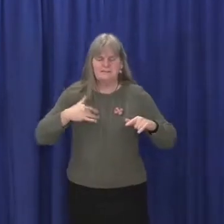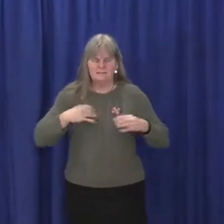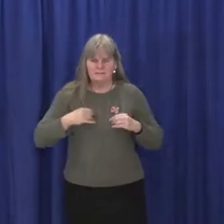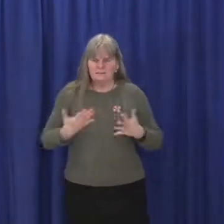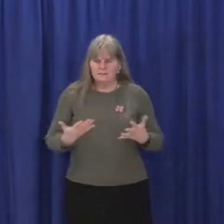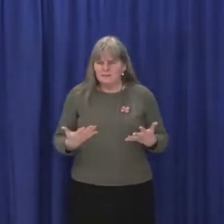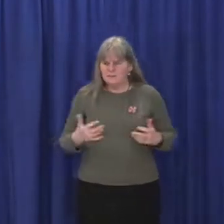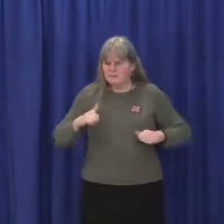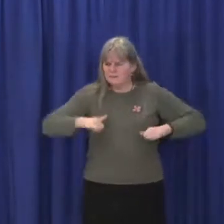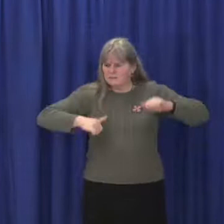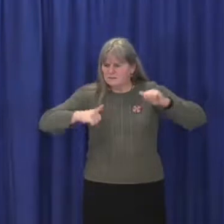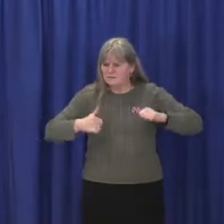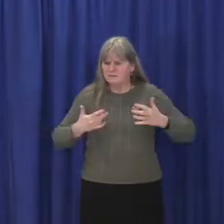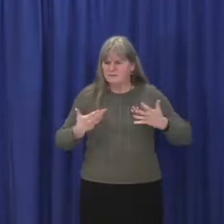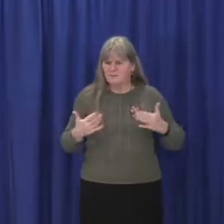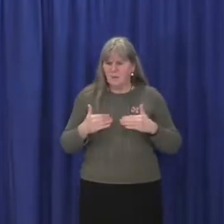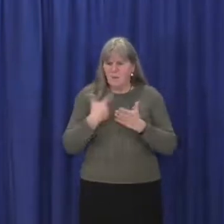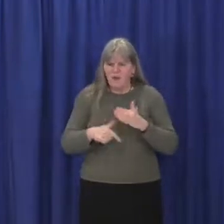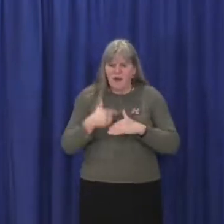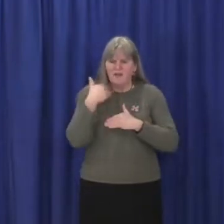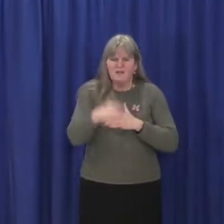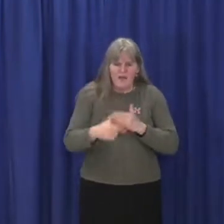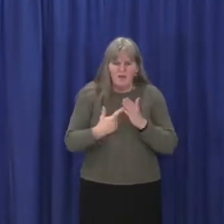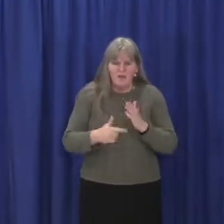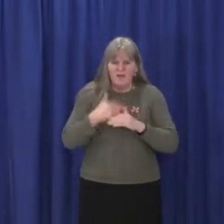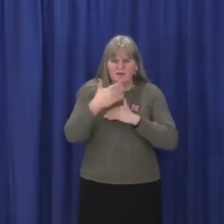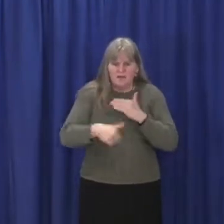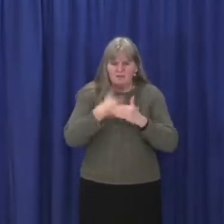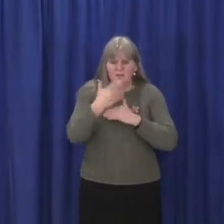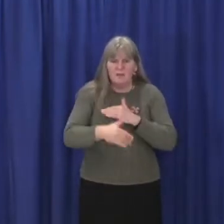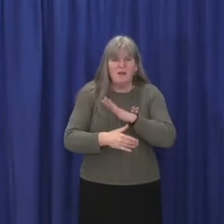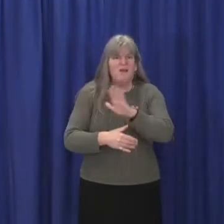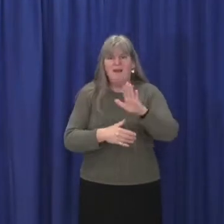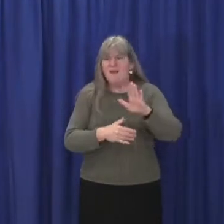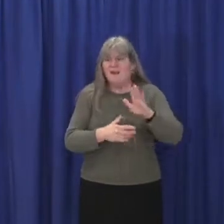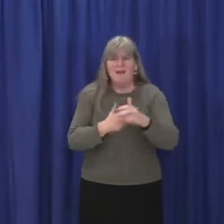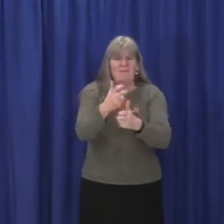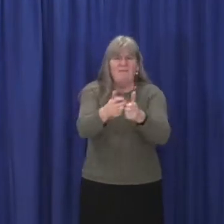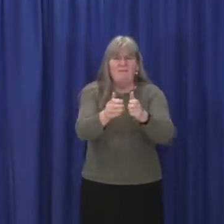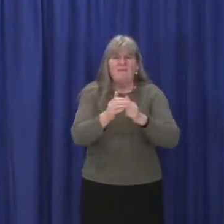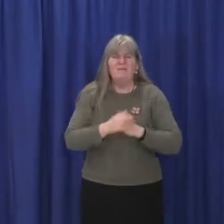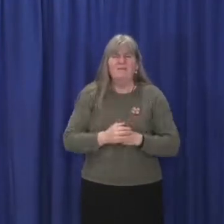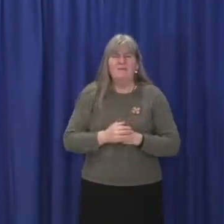and uncertainty. As leaders, we're responsible for guiding you through